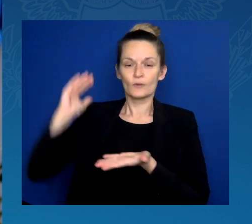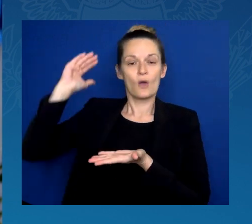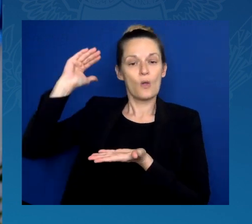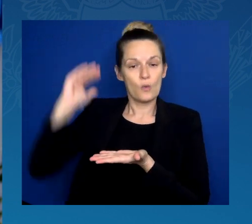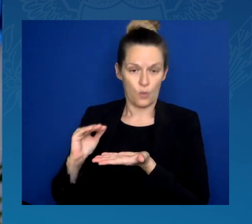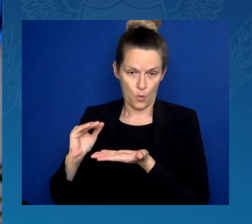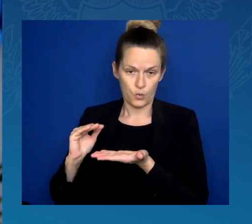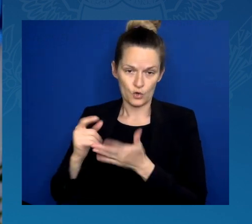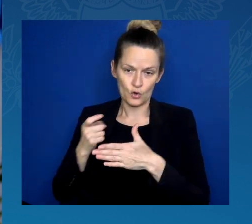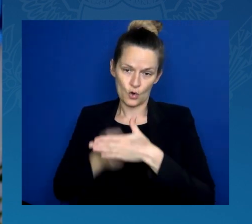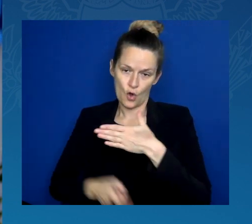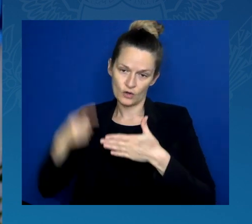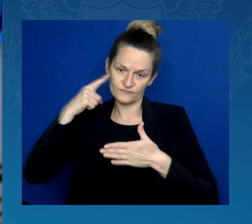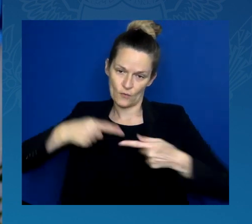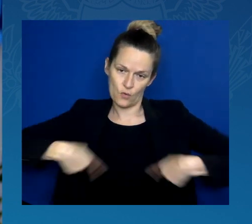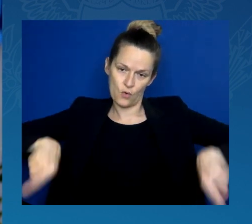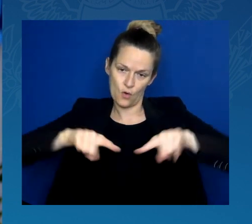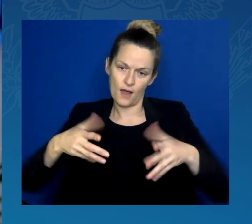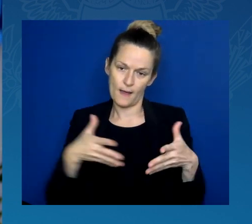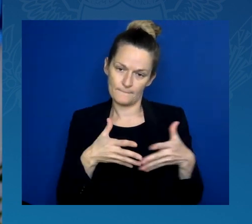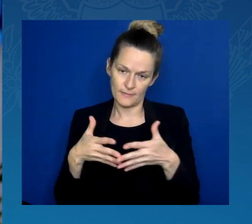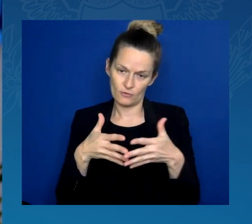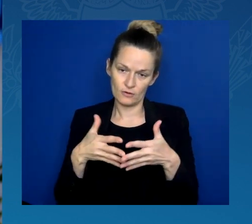our economy had zero percent inflation.